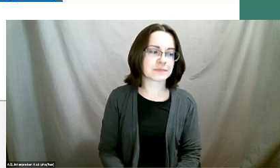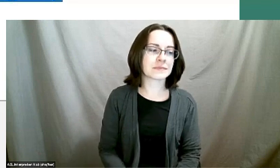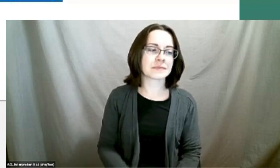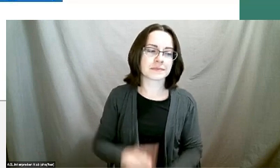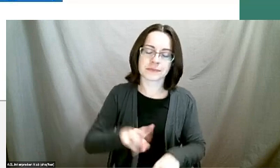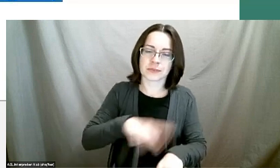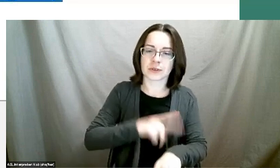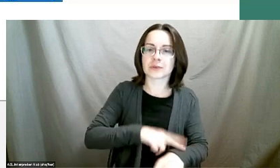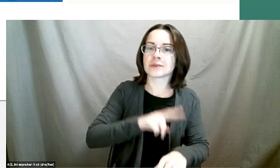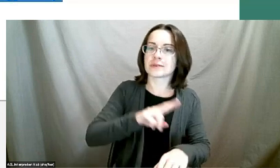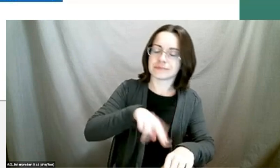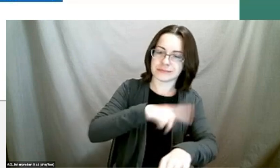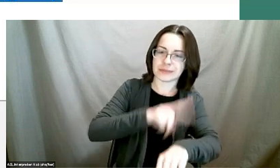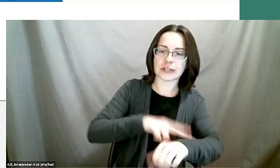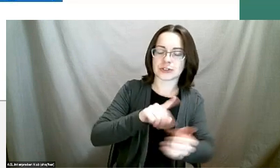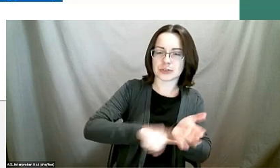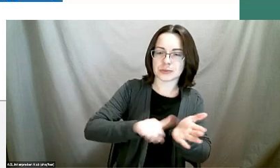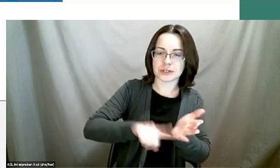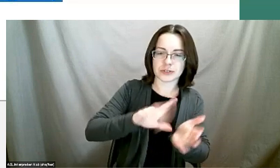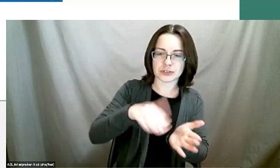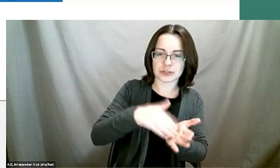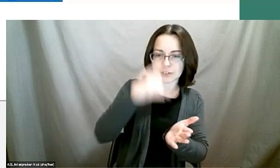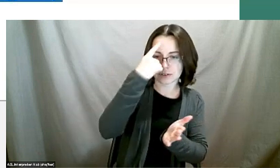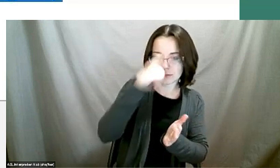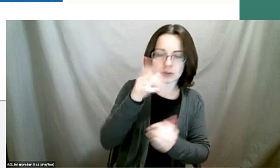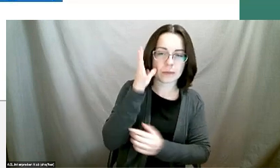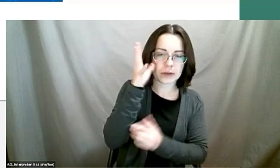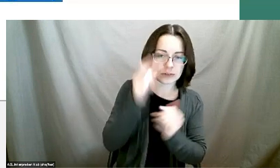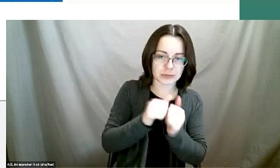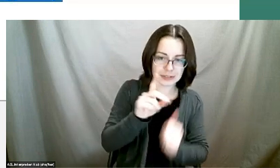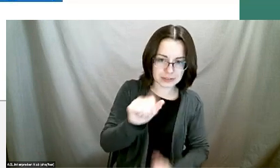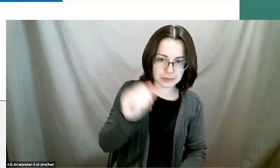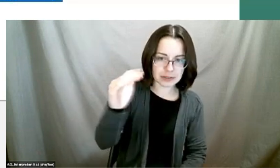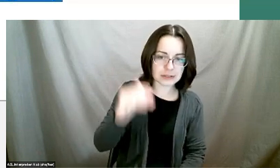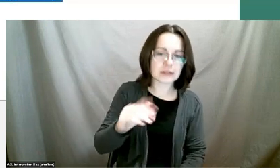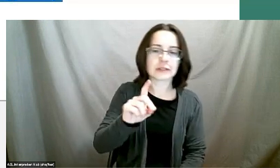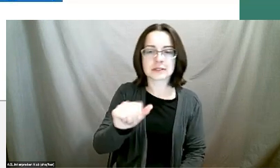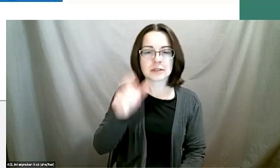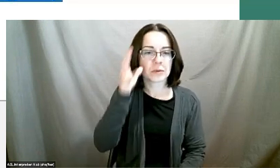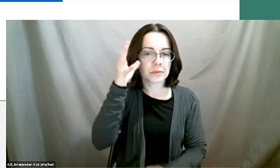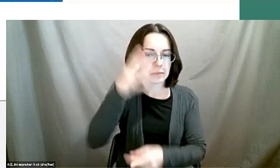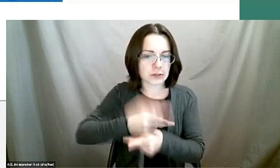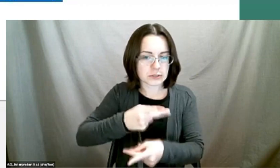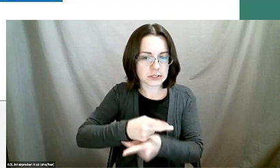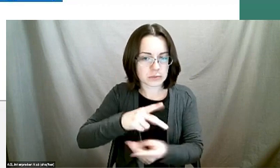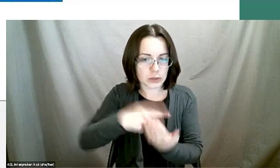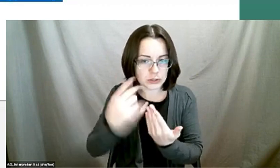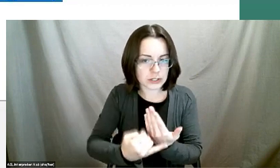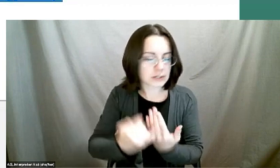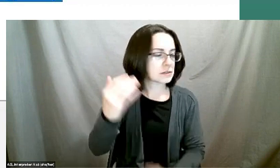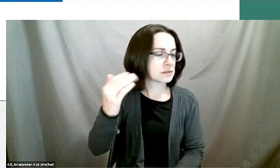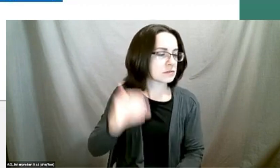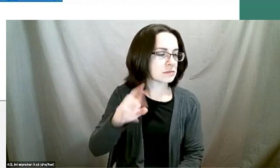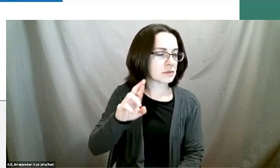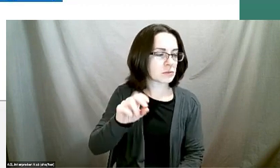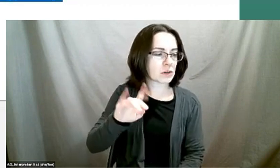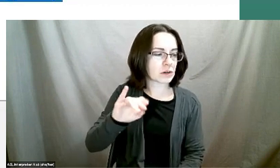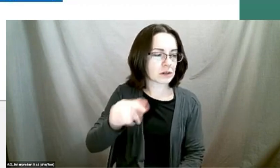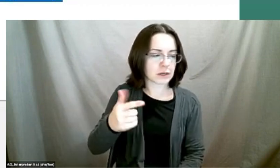Center for parents with disabilities, the disabled parenting project, rocking the cradle, Child Welfare Information Gateway,